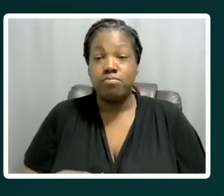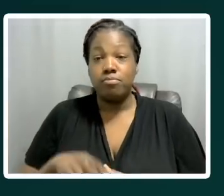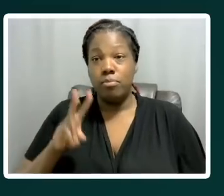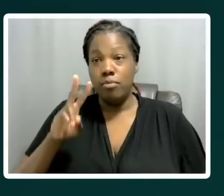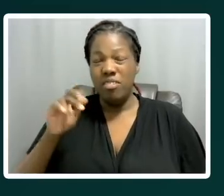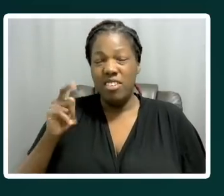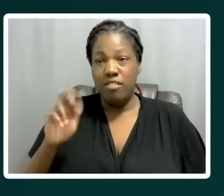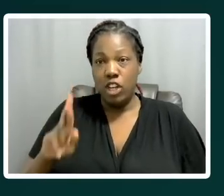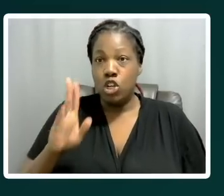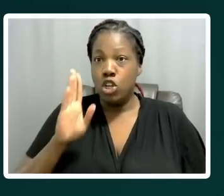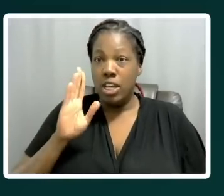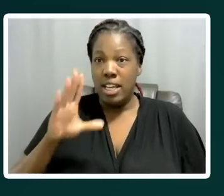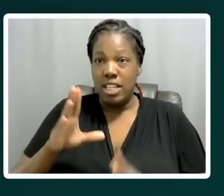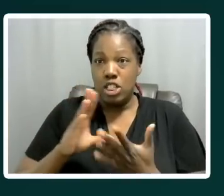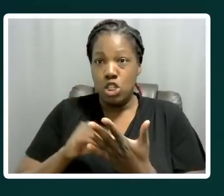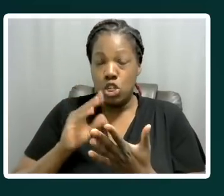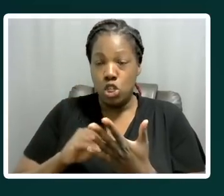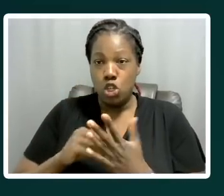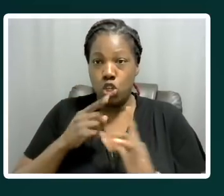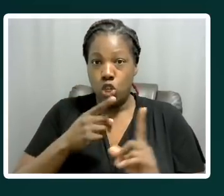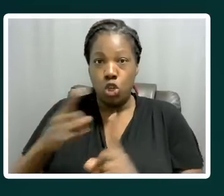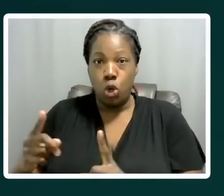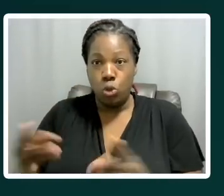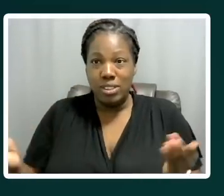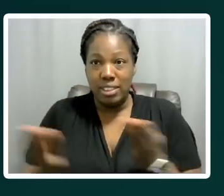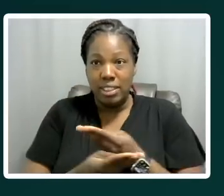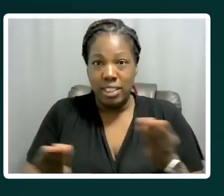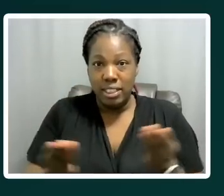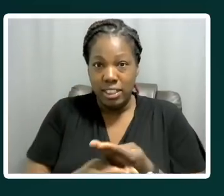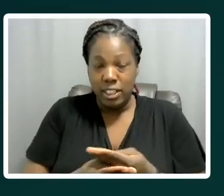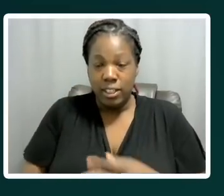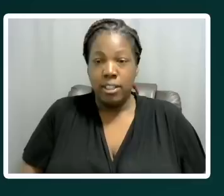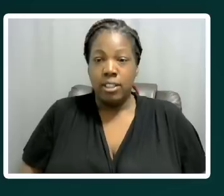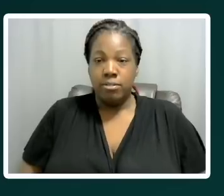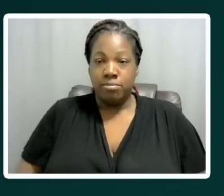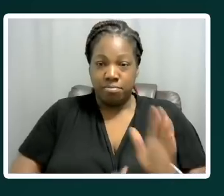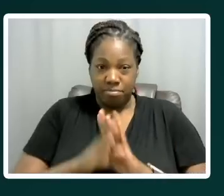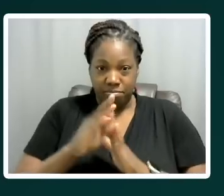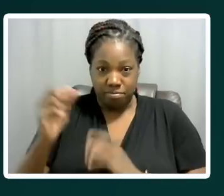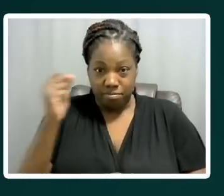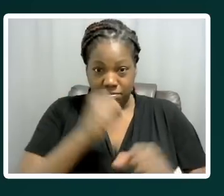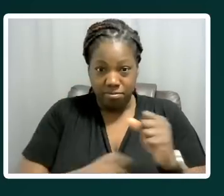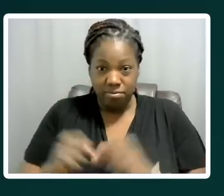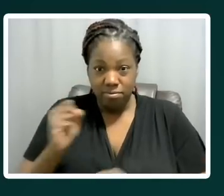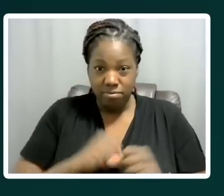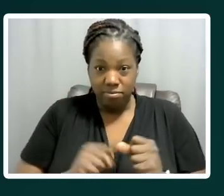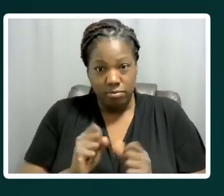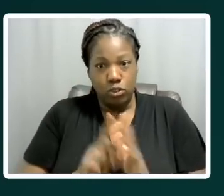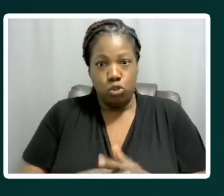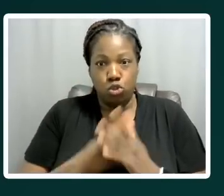as our Learning Goals Liaison. Building a design strategy to kick things off is key. Outlining our